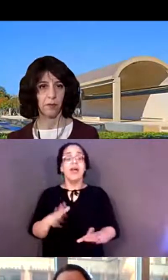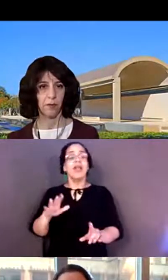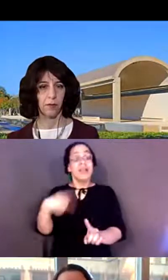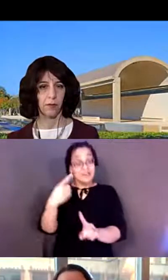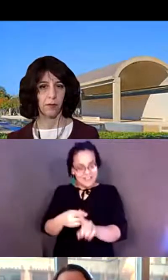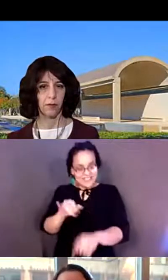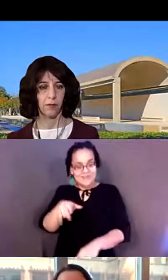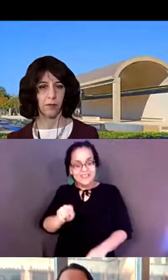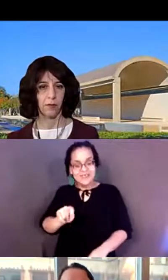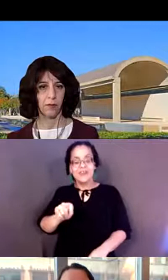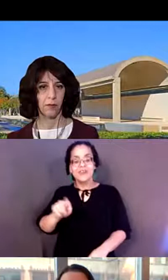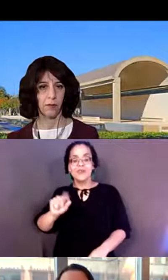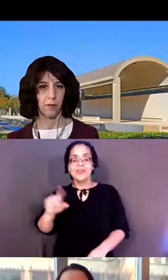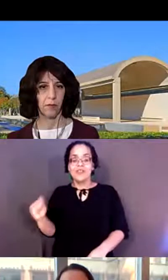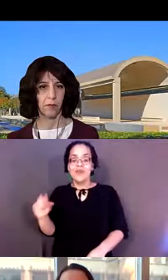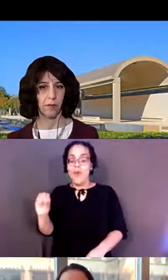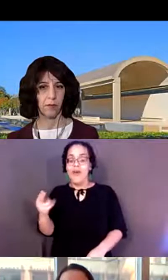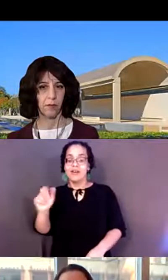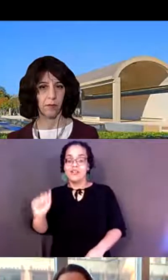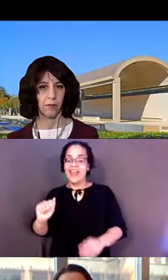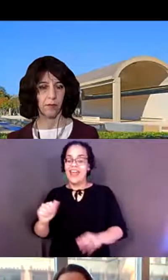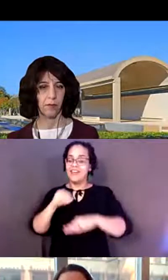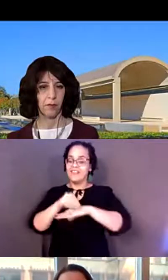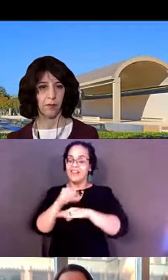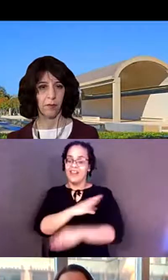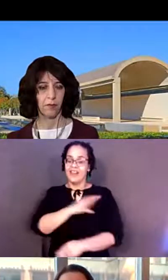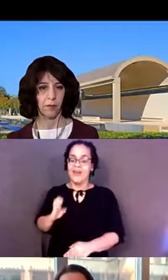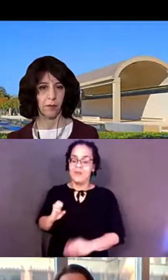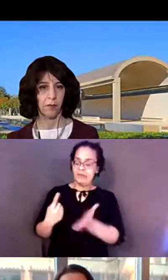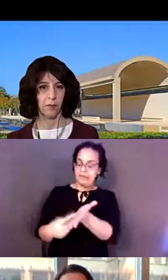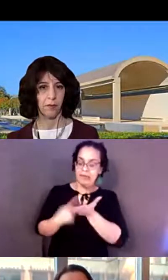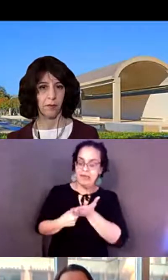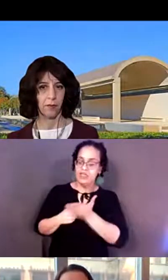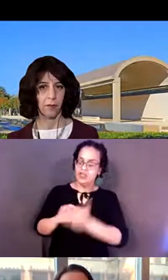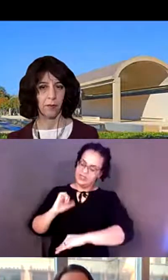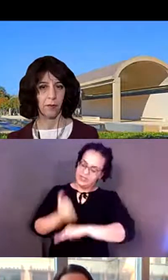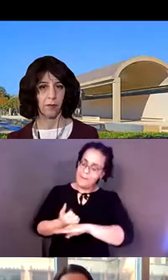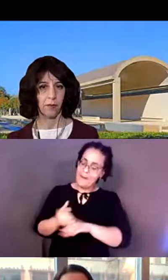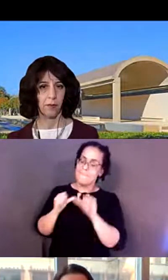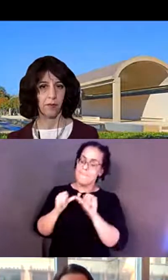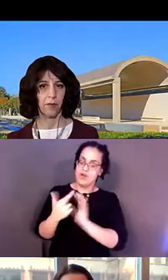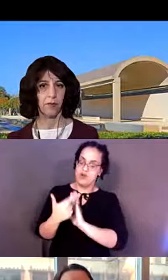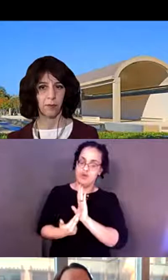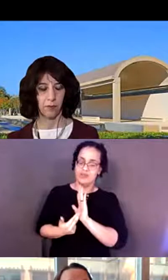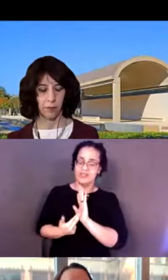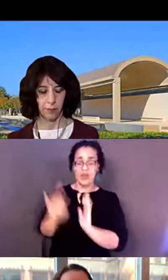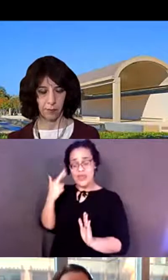impact or input to make the rules permanent and the reason for this is while we were moving quickly made sense,